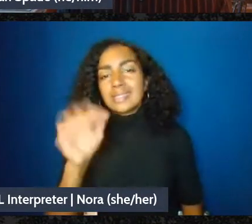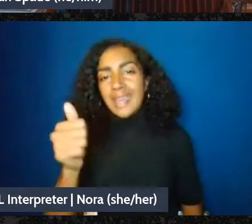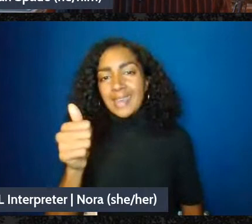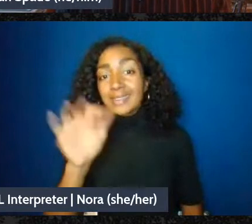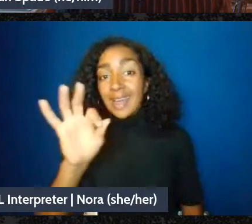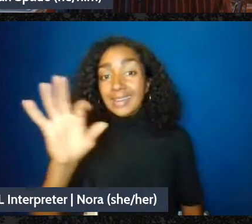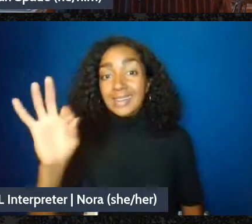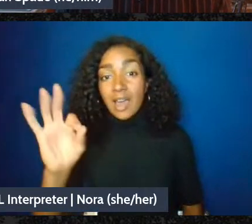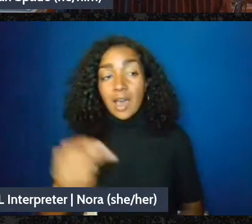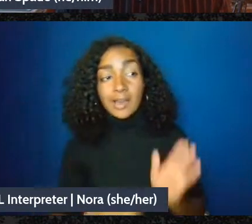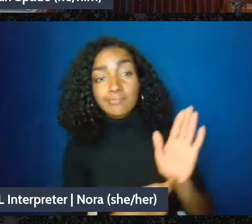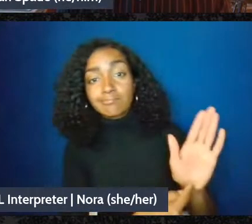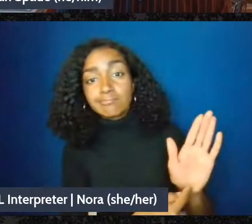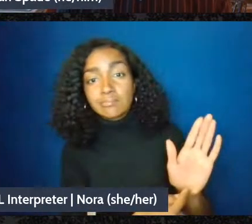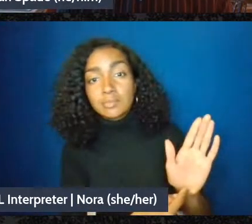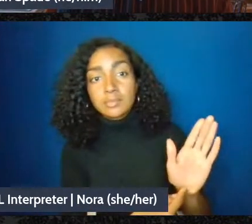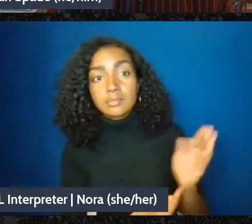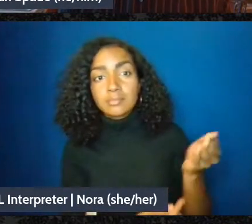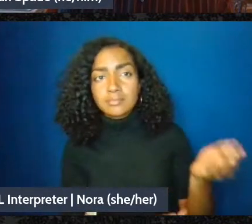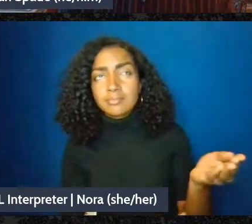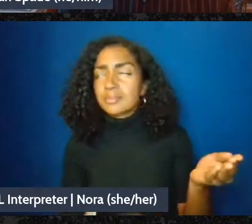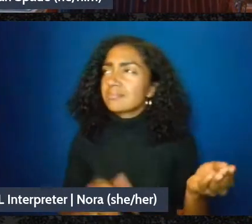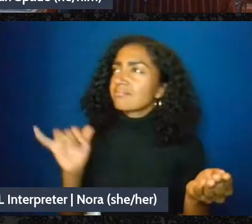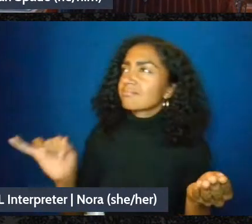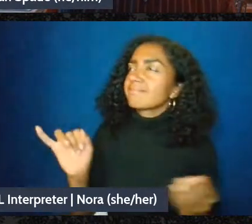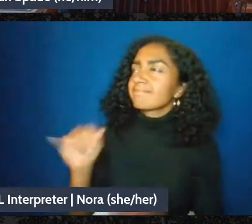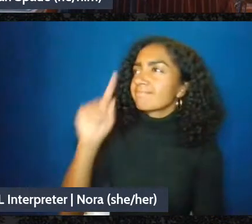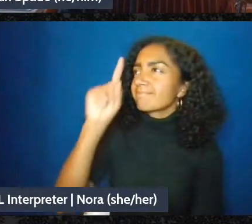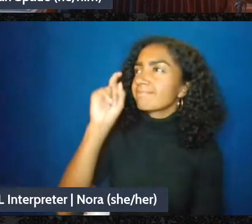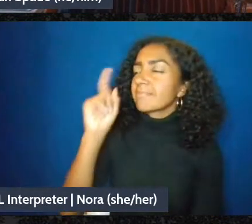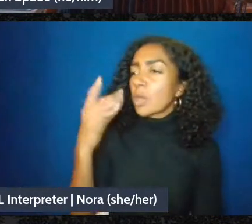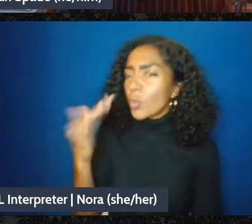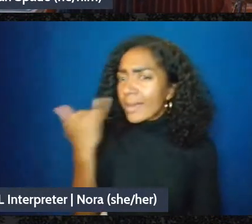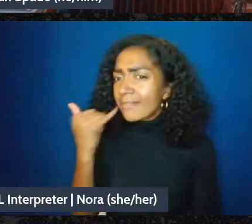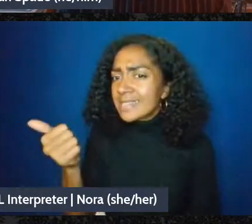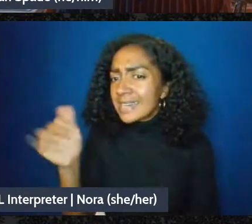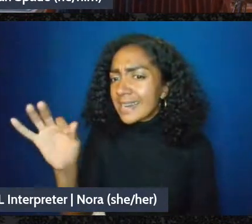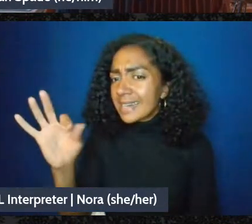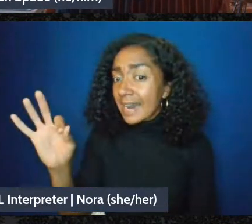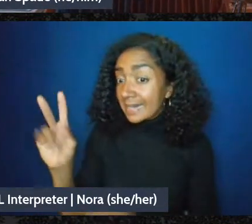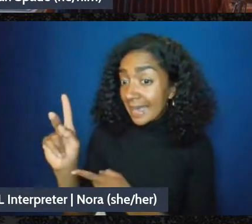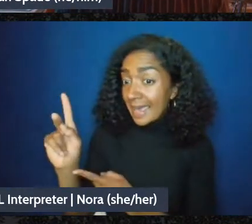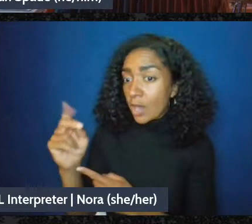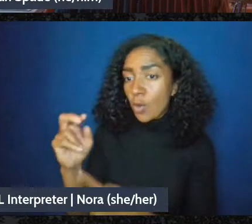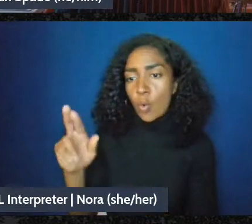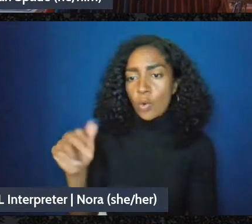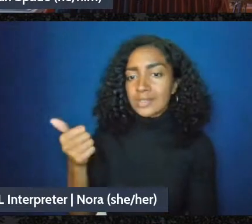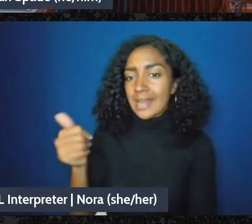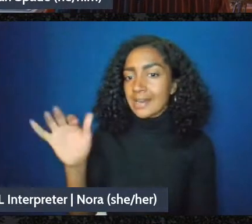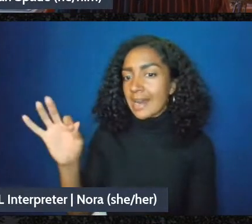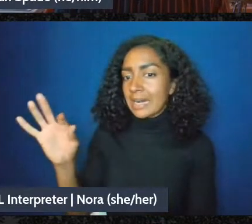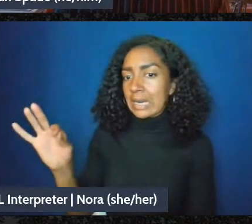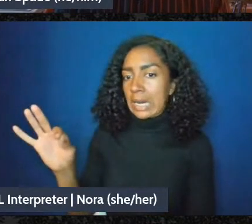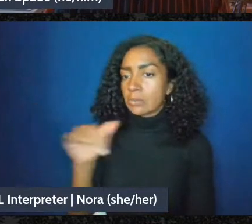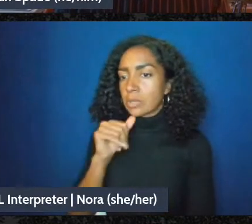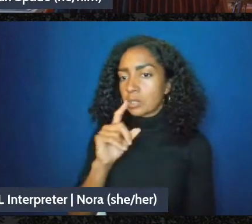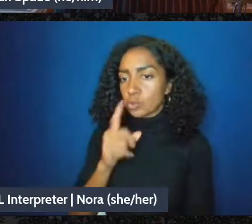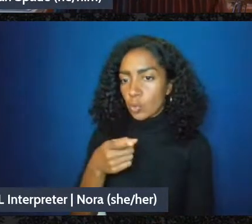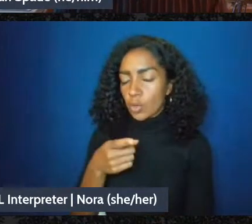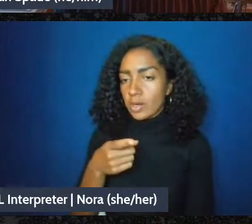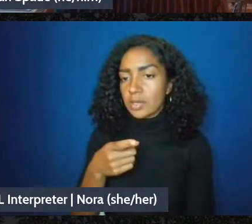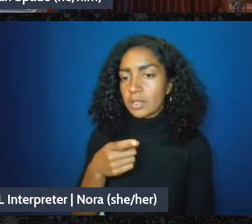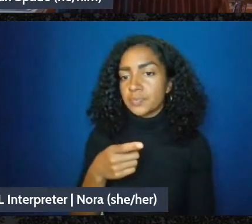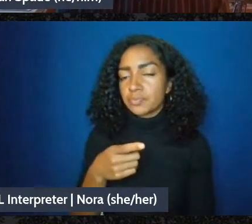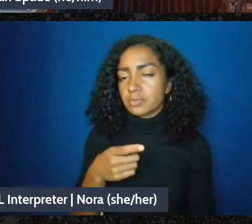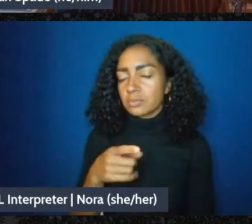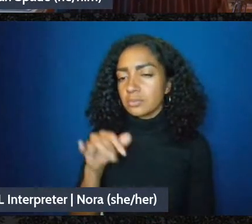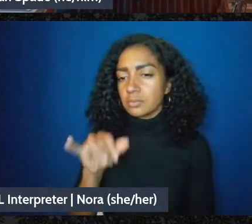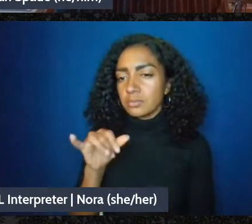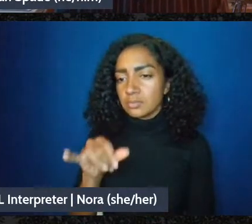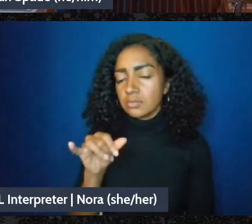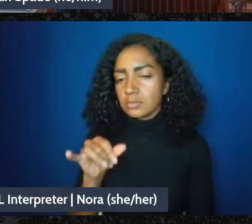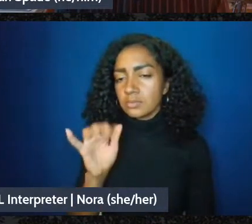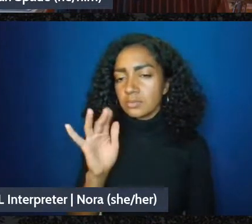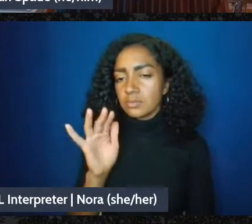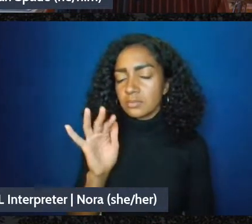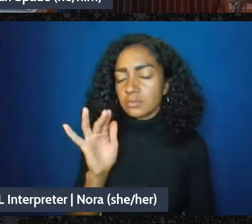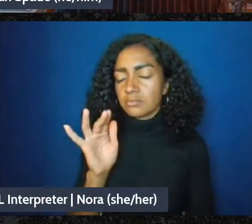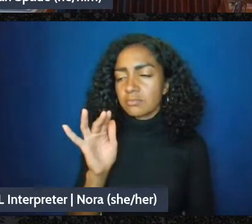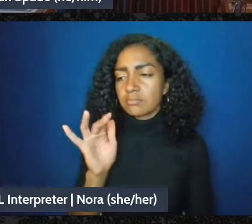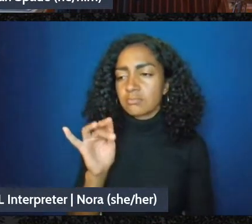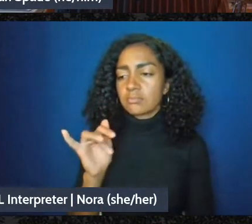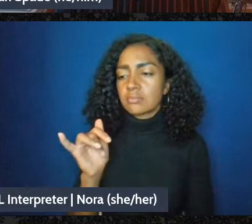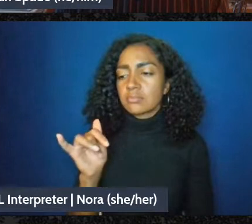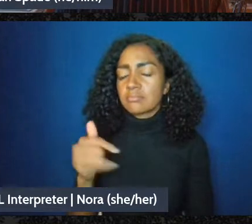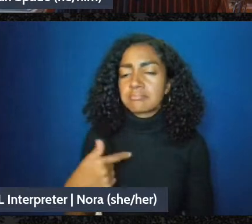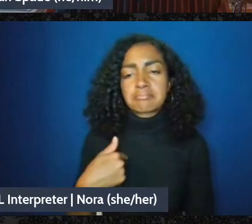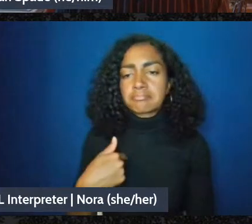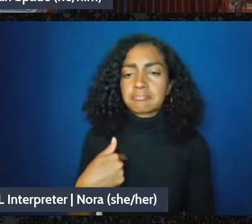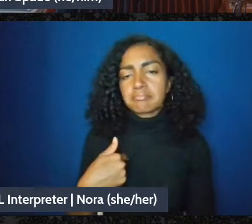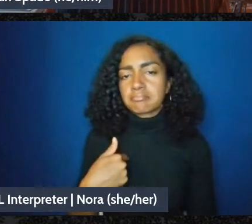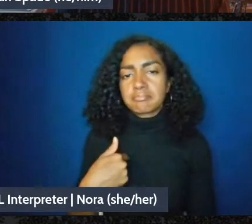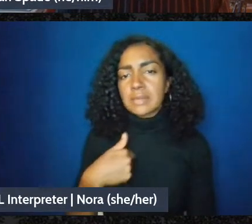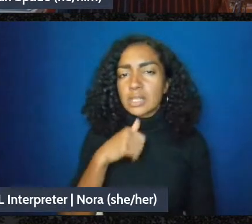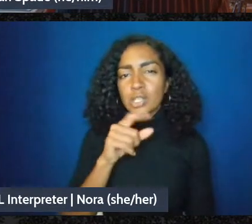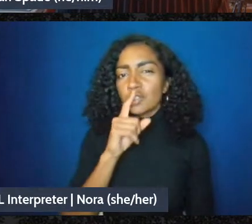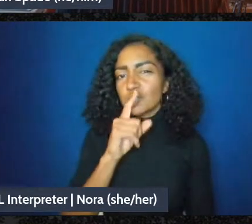What I don't know if it was a 1099 k form, I - I'm not sure of the answer to that,